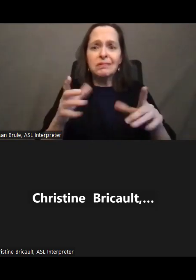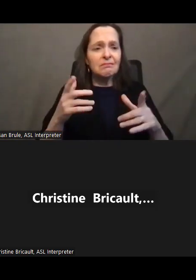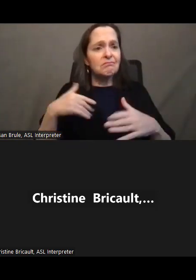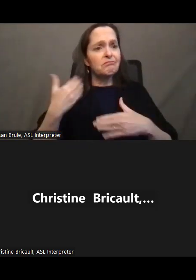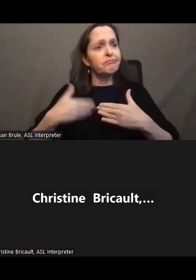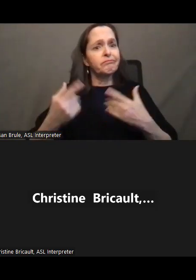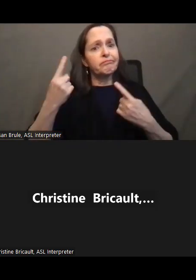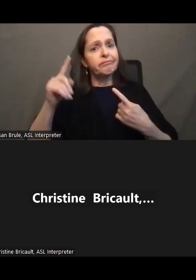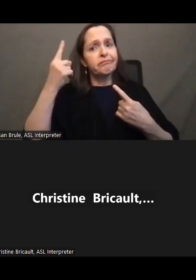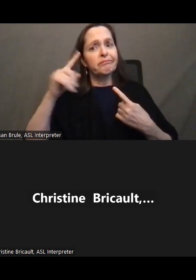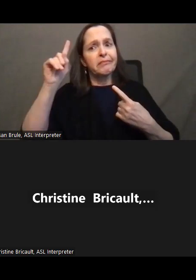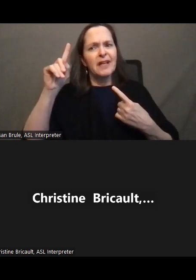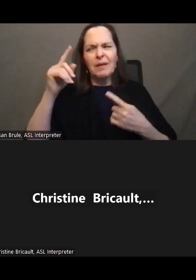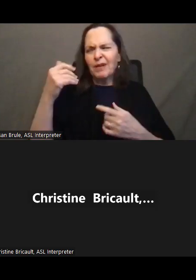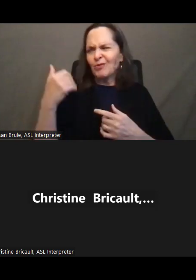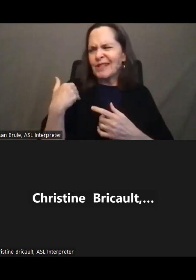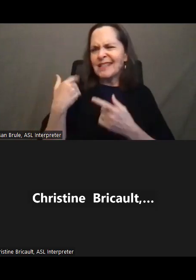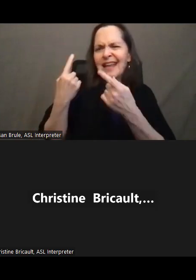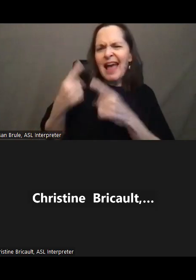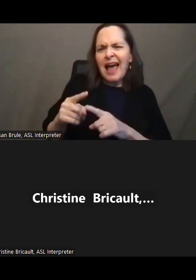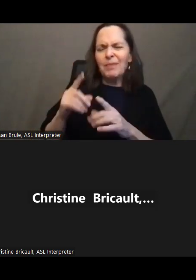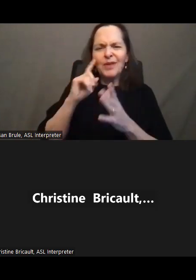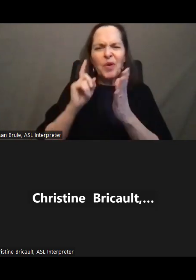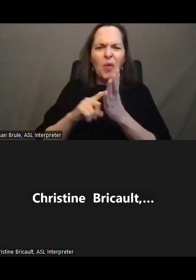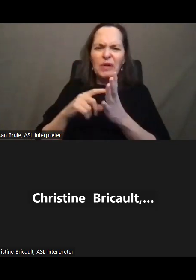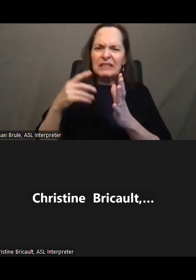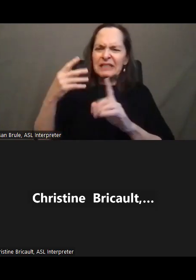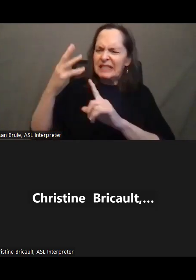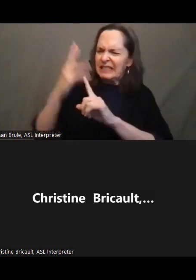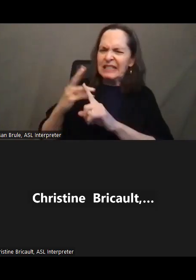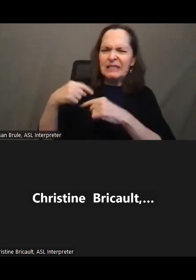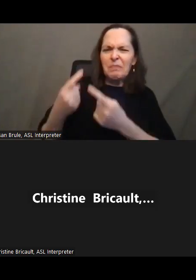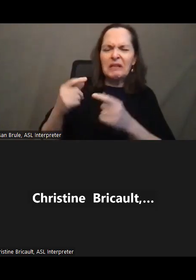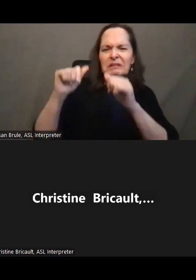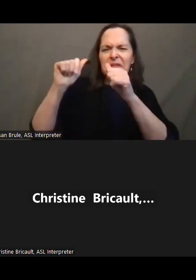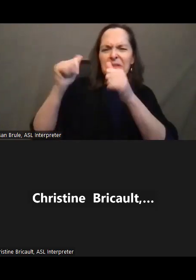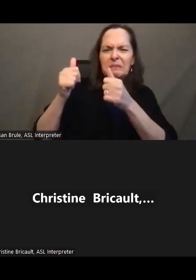The town manager calls a meeting with him and gives him feedback that he's